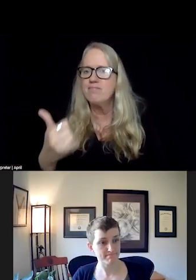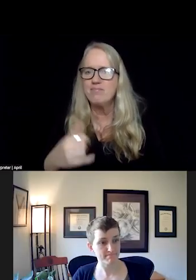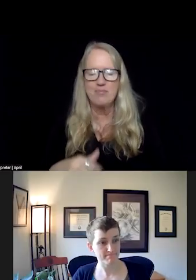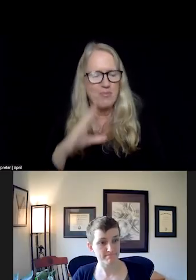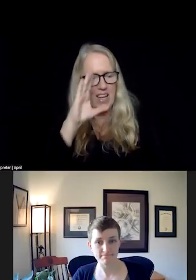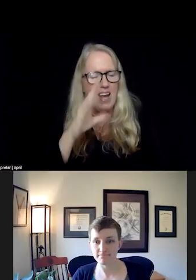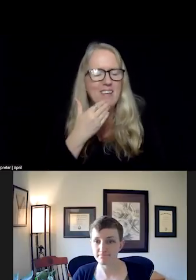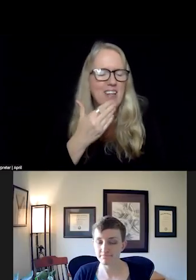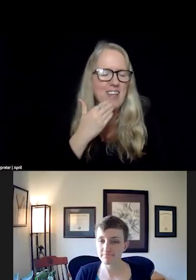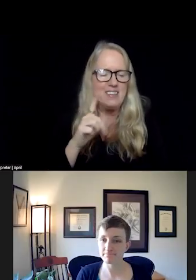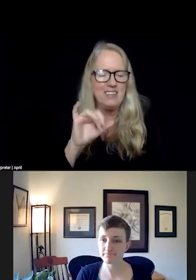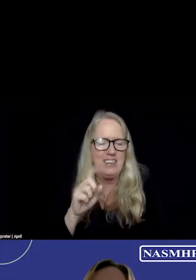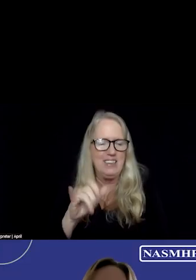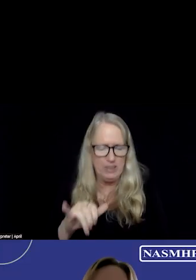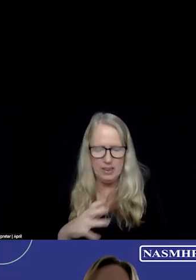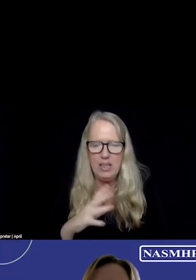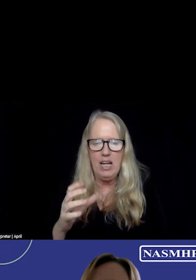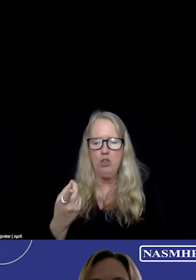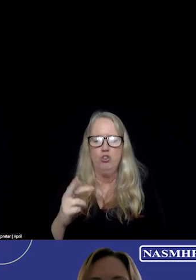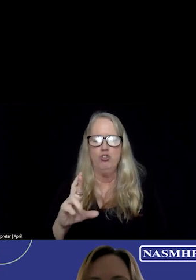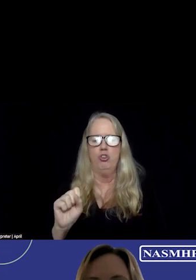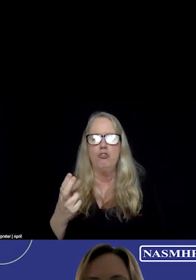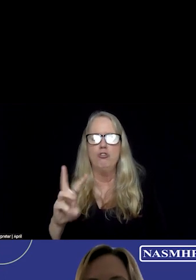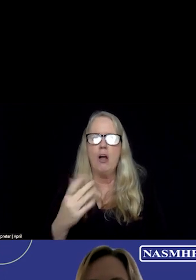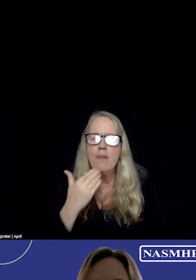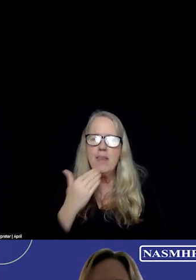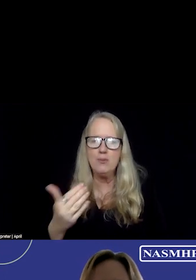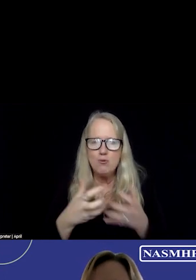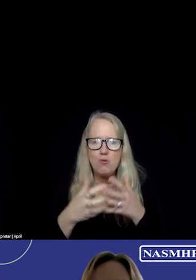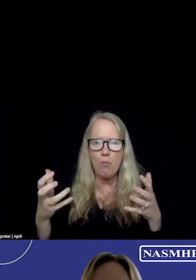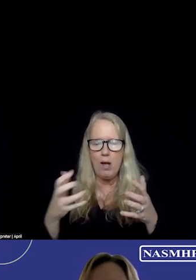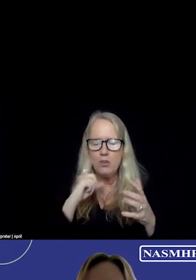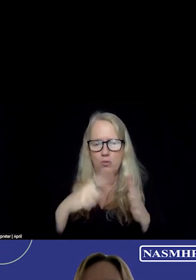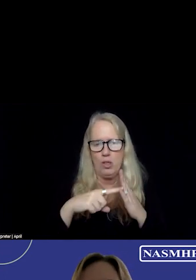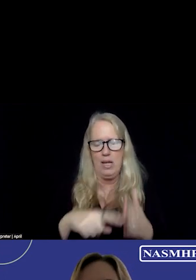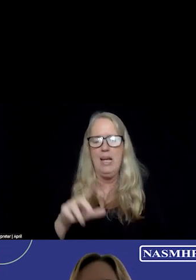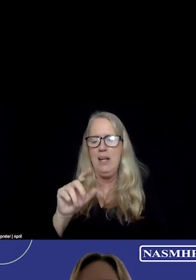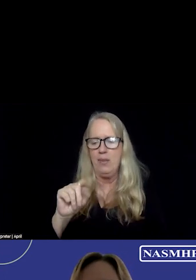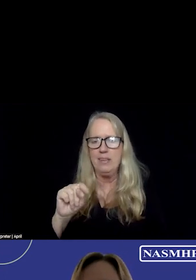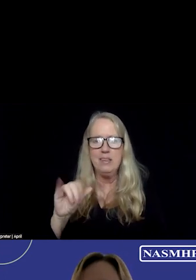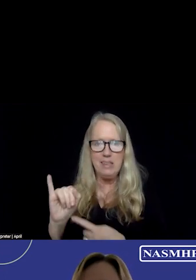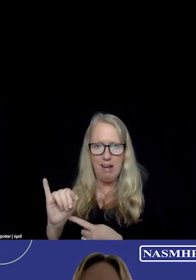THANK YOU. DOCTOR SHAW, THANK YOU FOR HIGHLIGHTING THE TTI GRANTS.